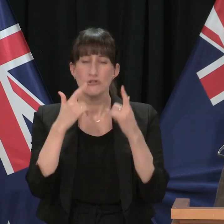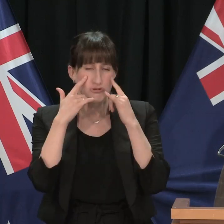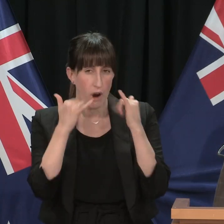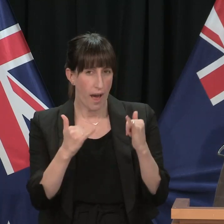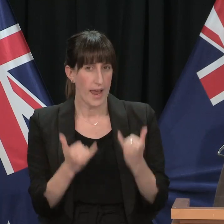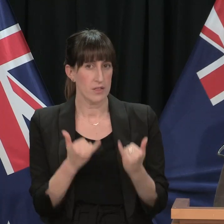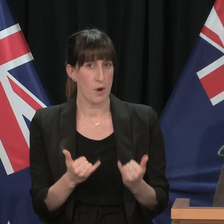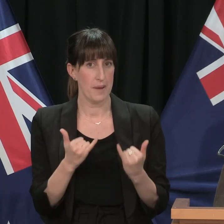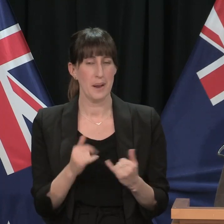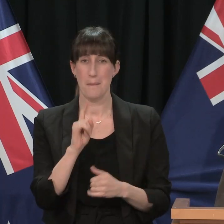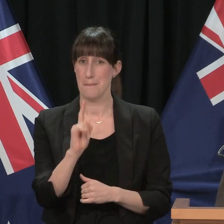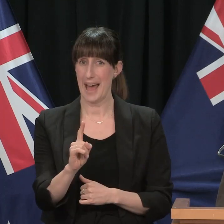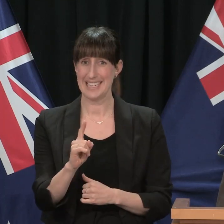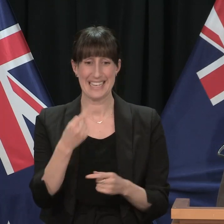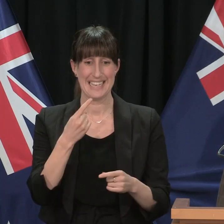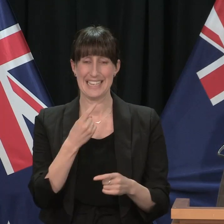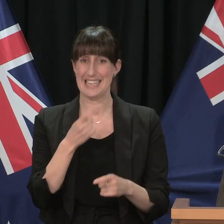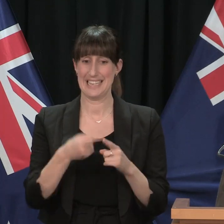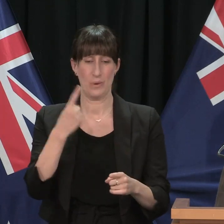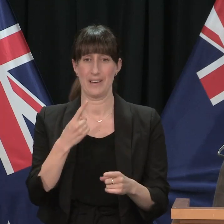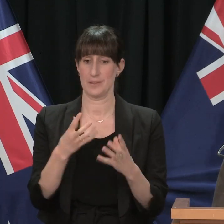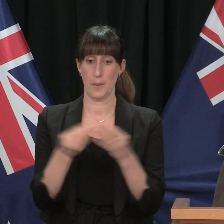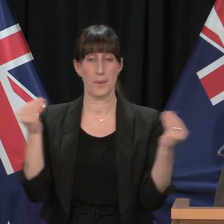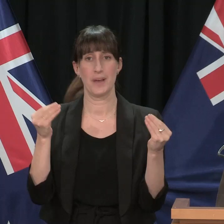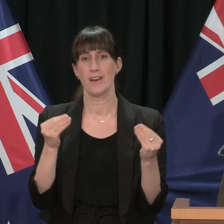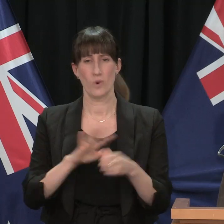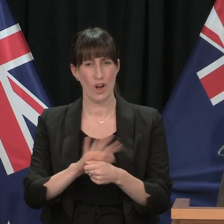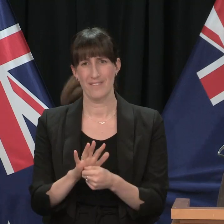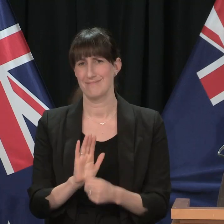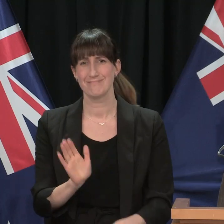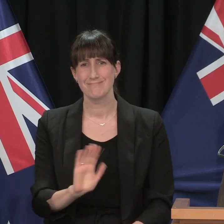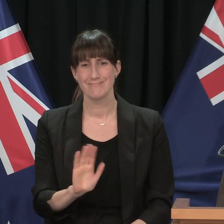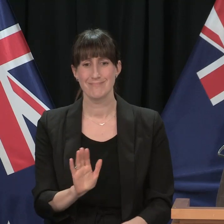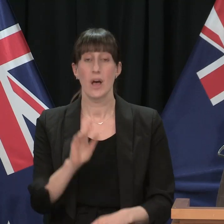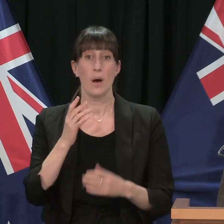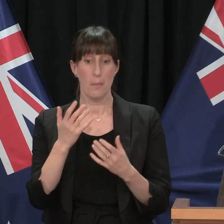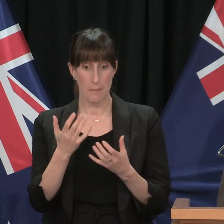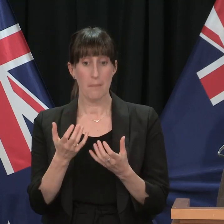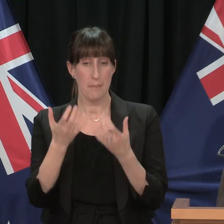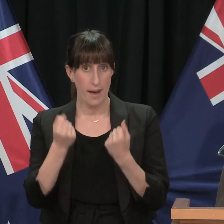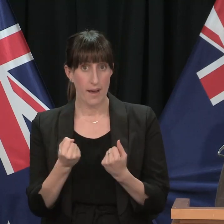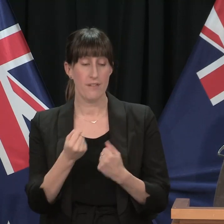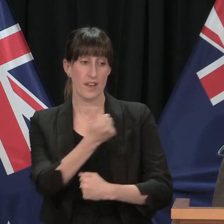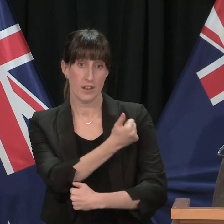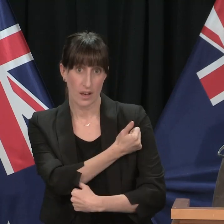promising are in clinical trials, there is no silver bullet for COVID-19 and even